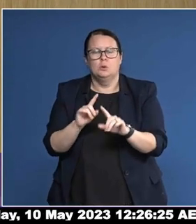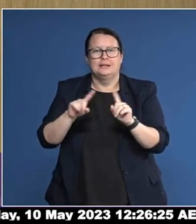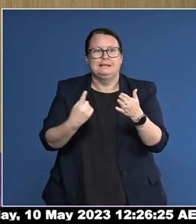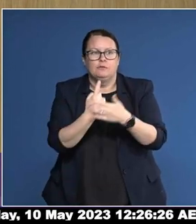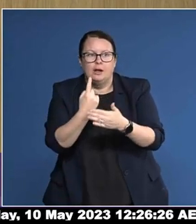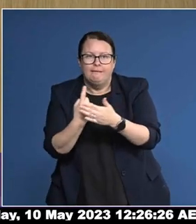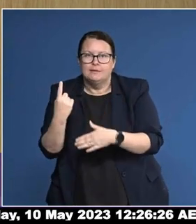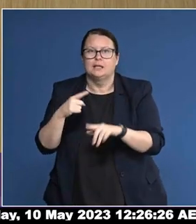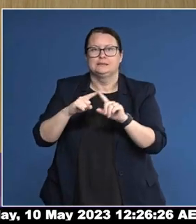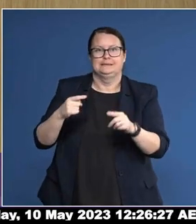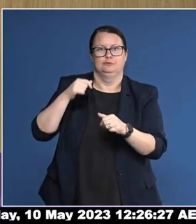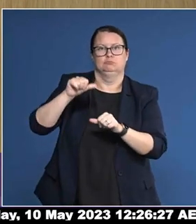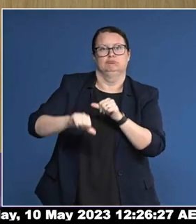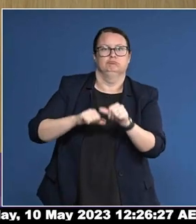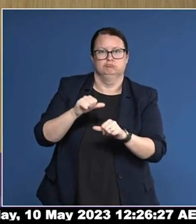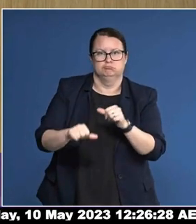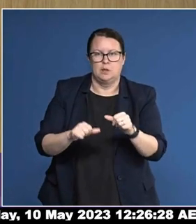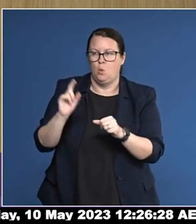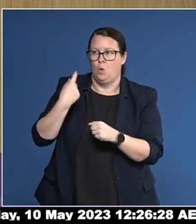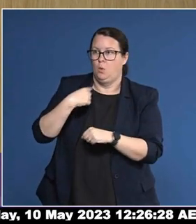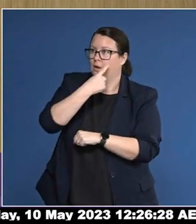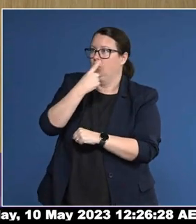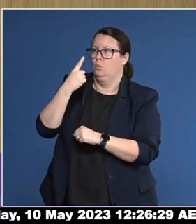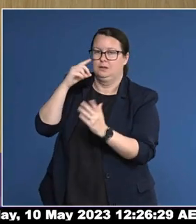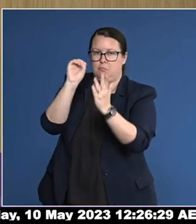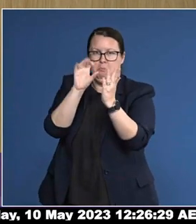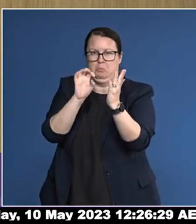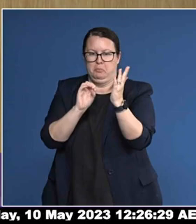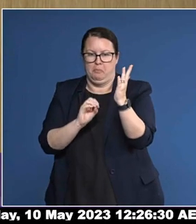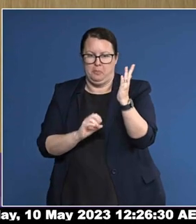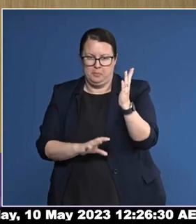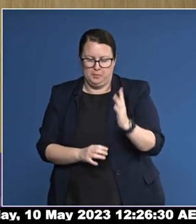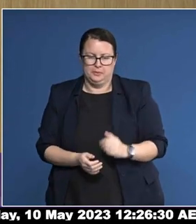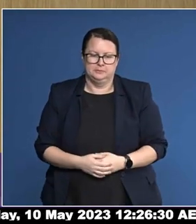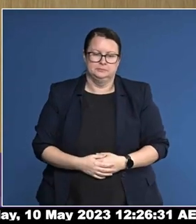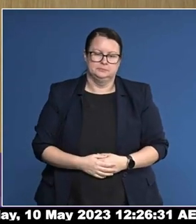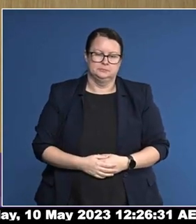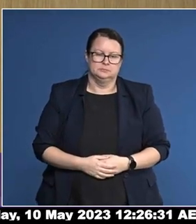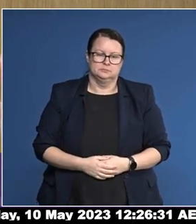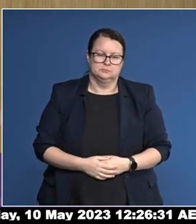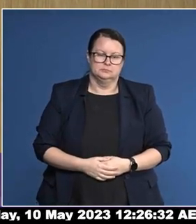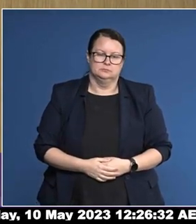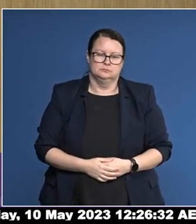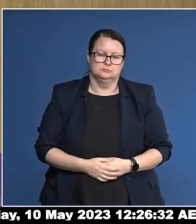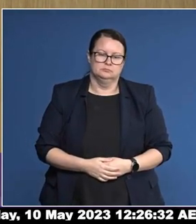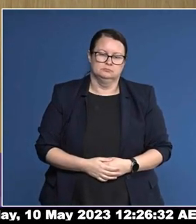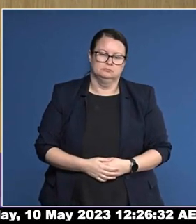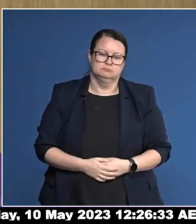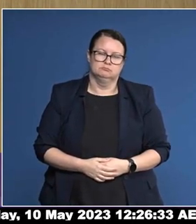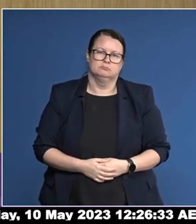proceedings. Normally, we're talking about offences - list of offences and other